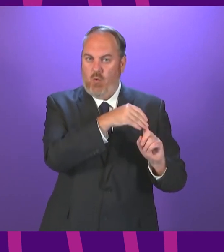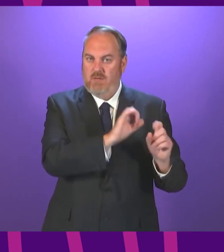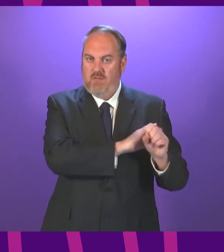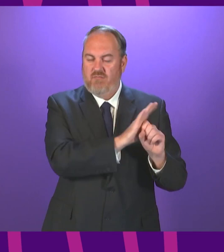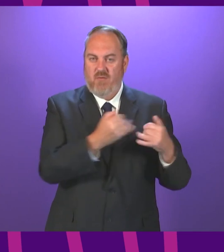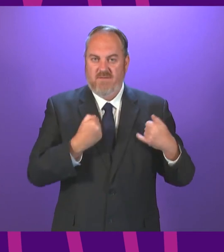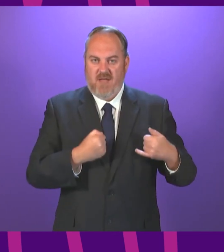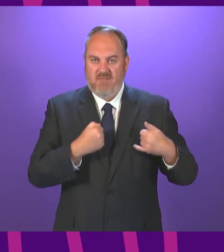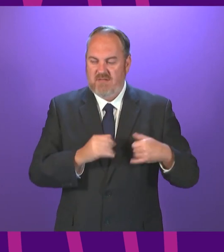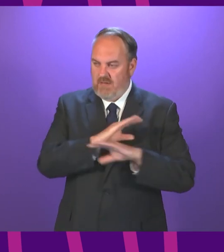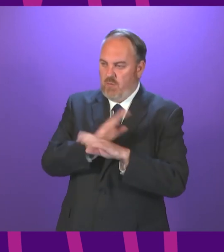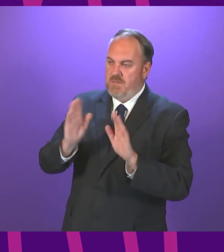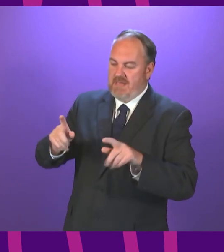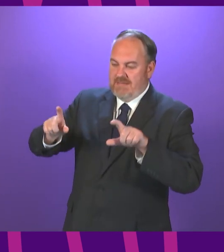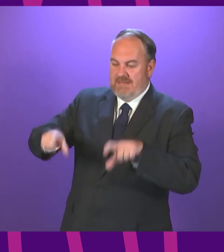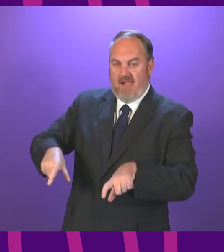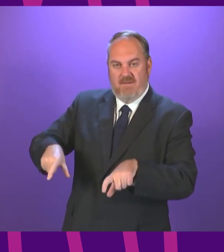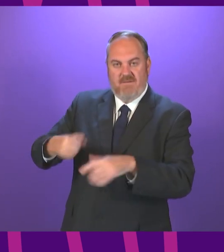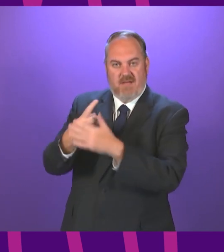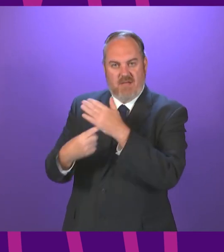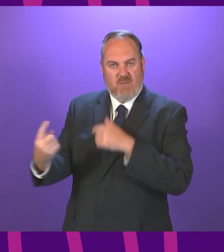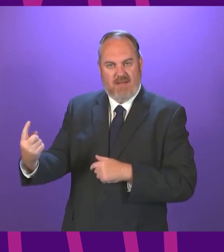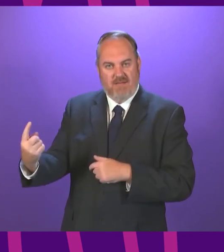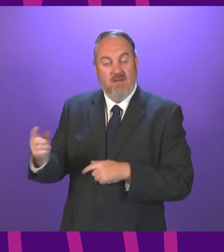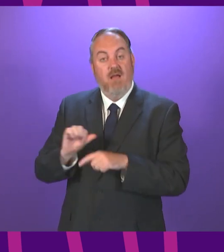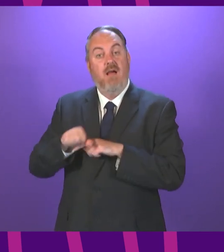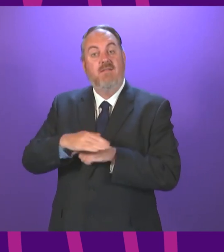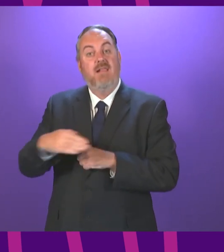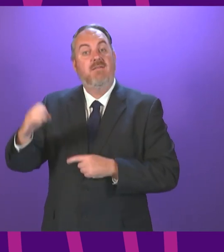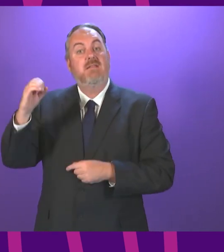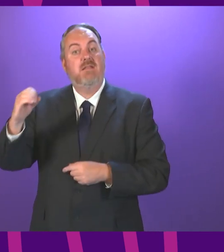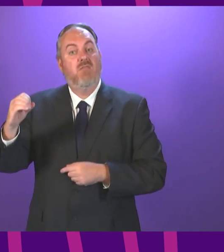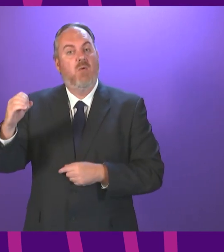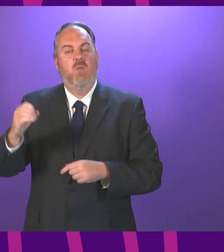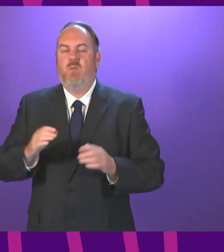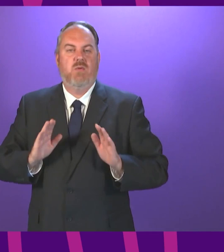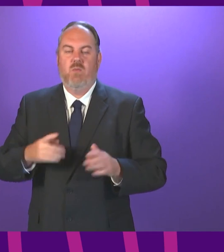Therefore, when we move beyond level 0, we intend first to remove the blanket requirement for close